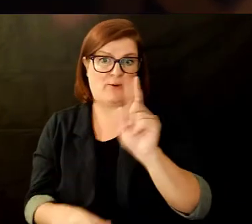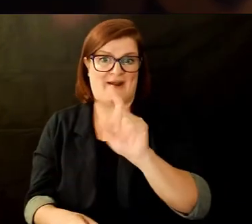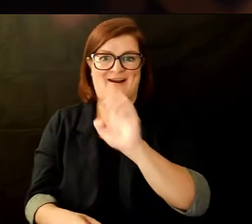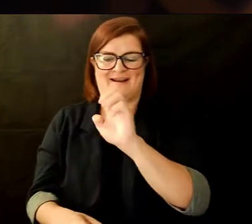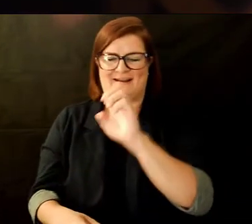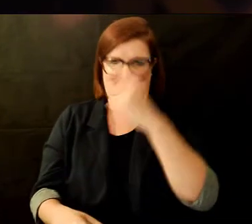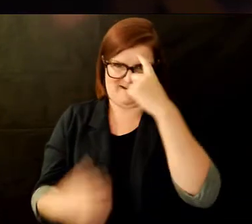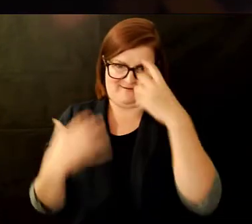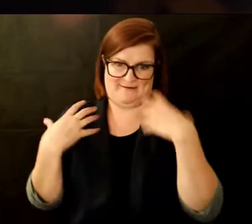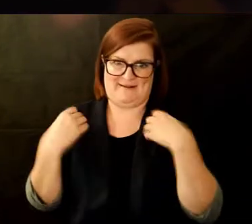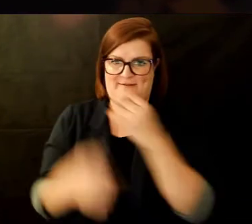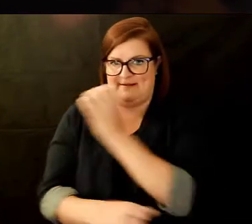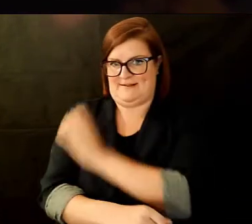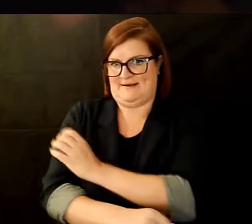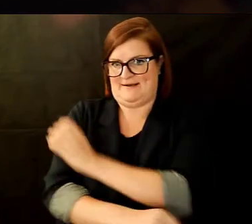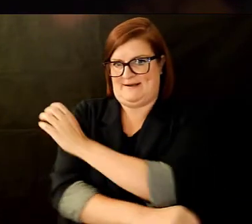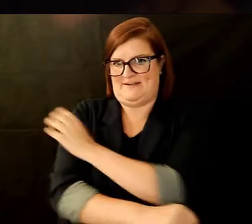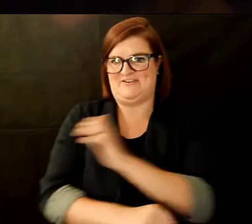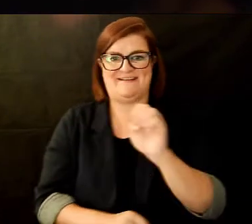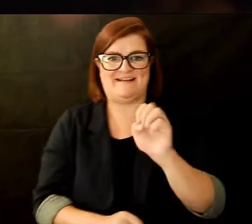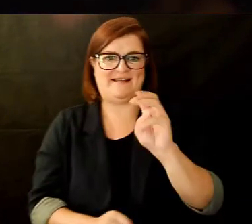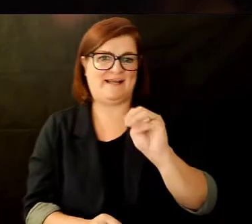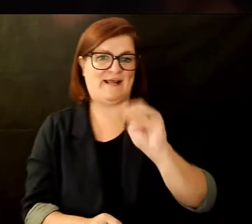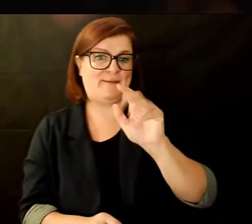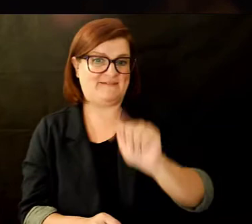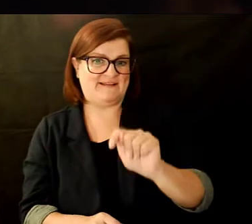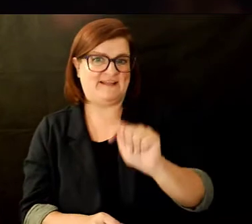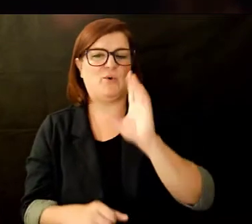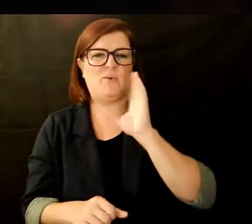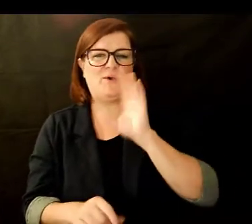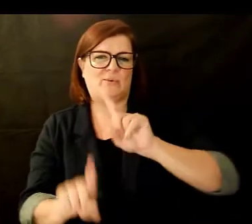responds to certain emergency calls rather than law enforcement.